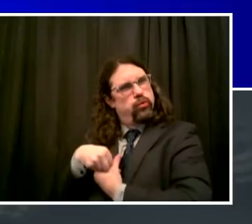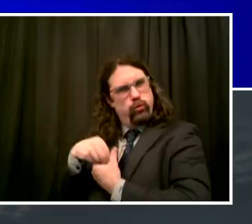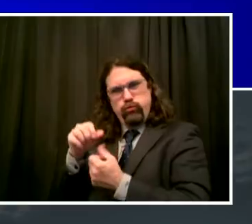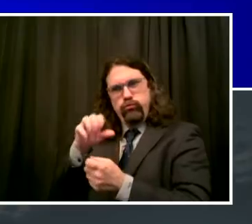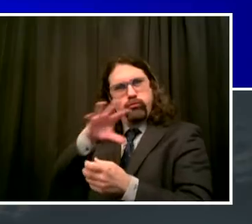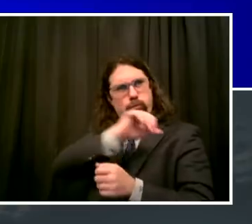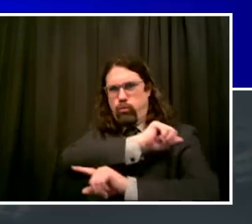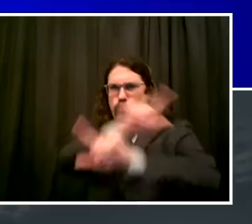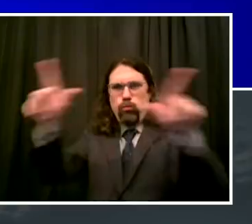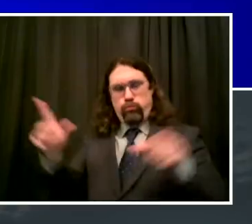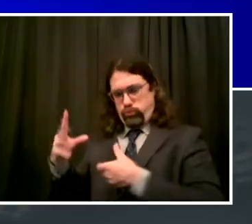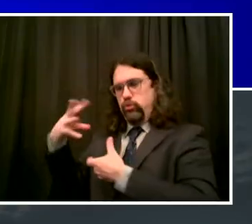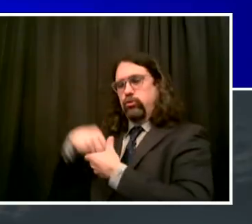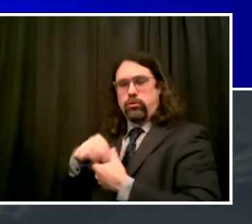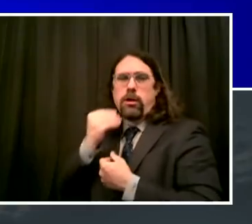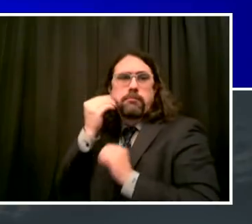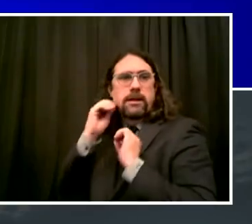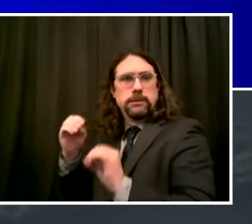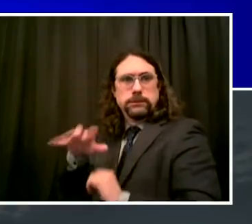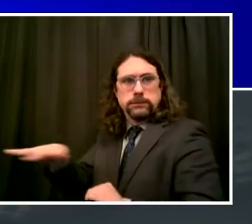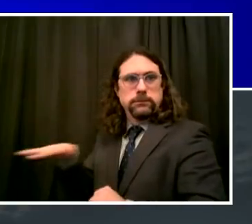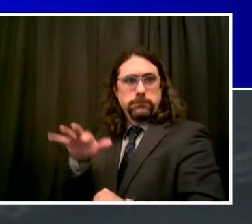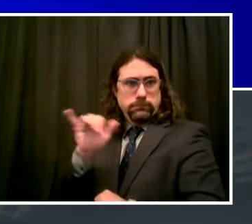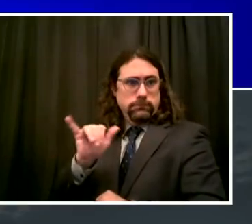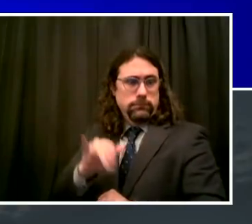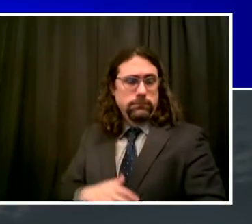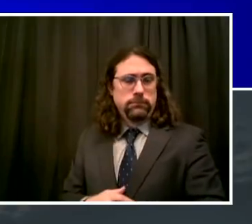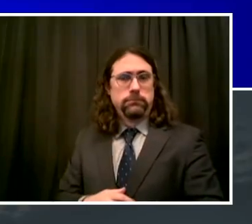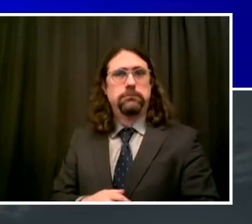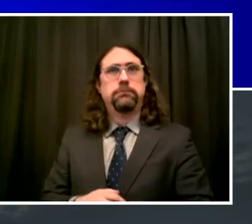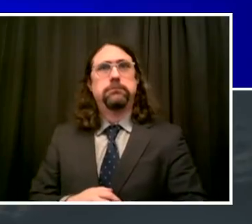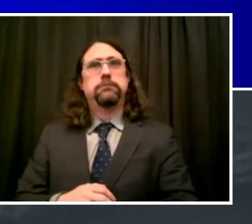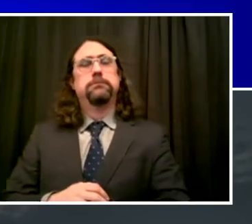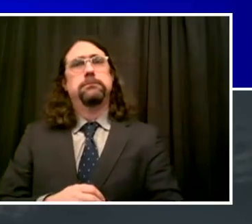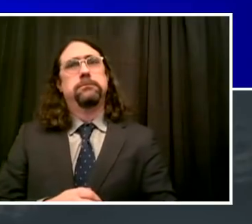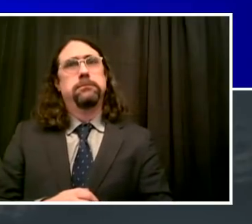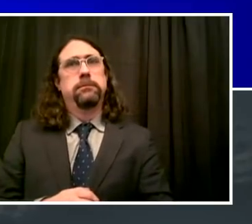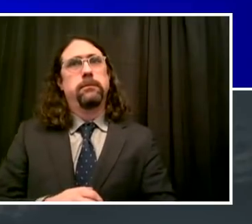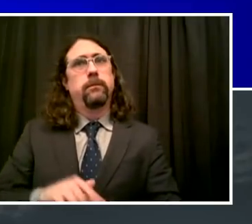THE SECOND UPDATE, AND THIS IS SOMETHING WE HAVE BEEN T A ABOUT, IS WHAT'S HAPPENING WITH HOMELESS FOLKS